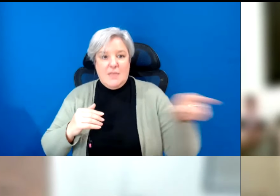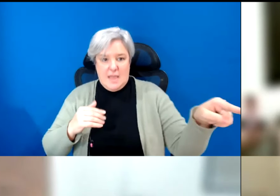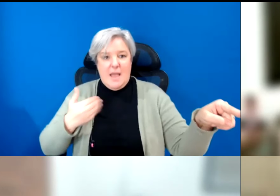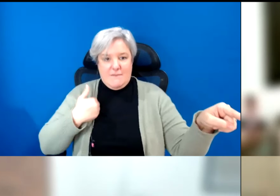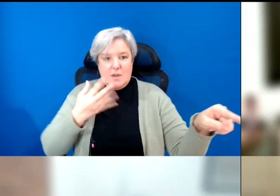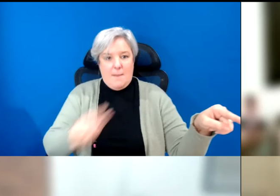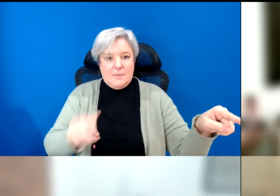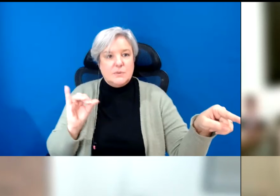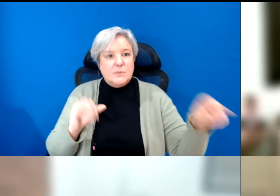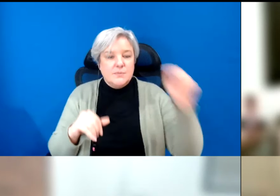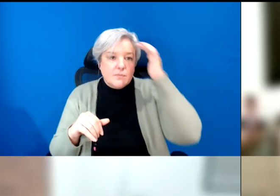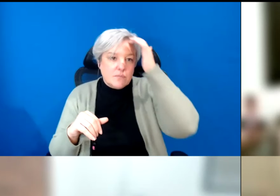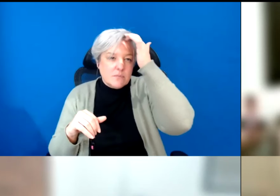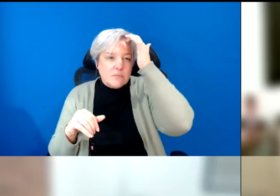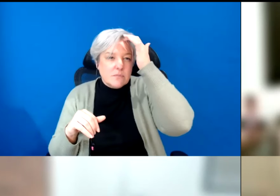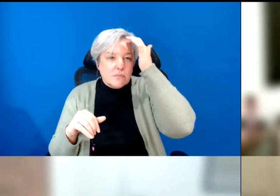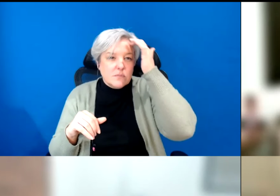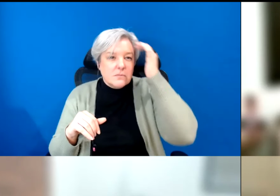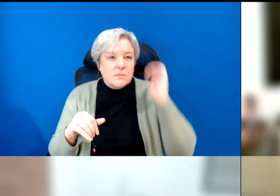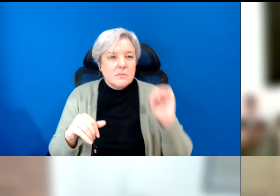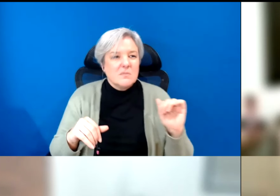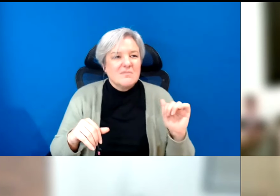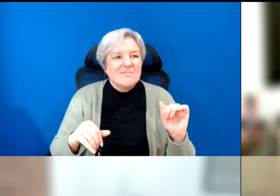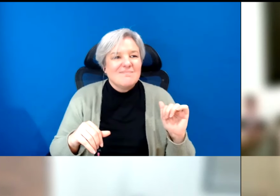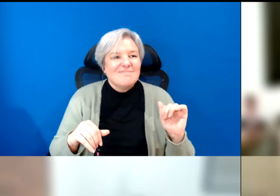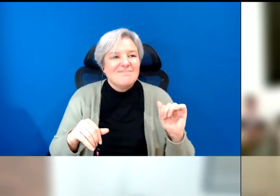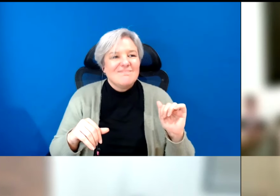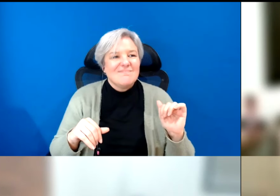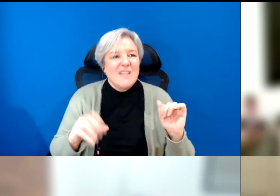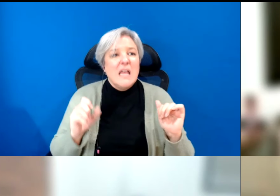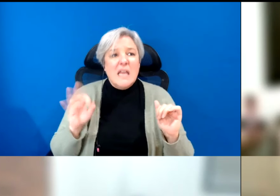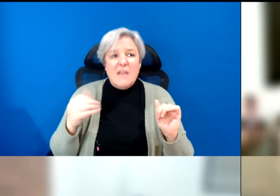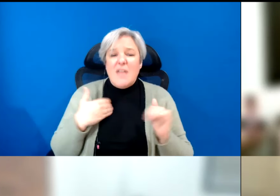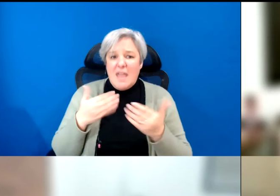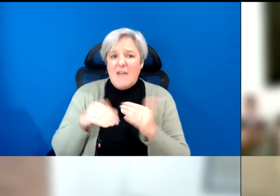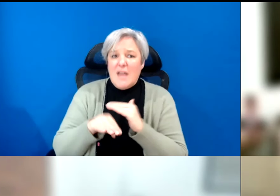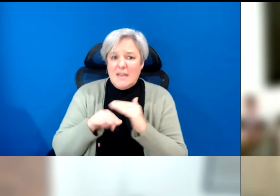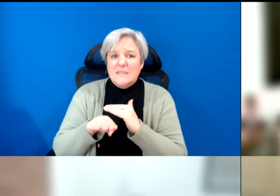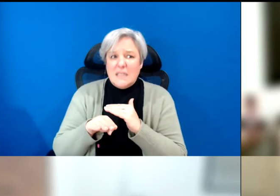can they use to be signed for that? I have. If they have access and are able to, yes, they can do that.